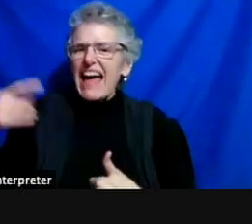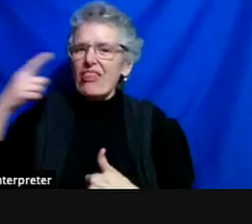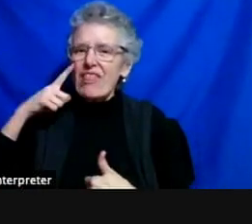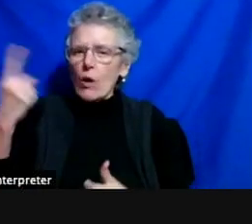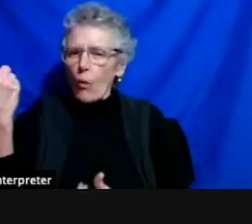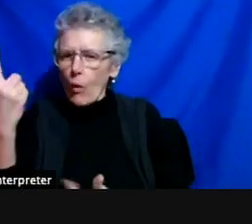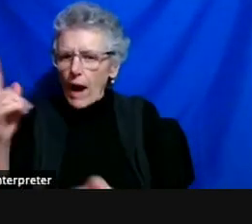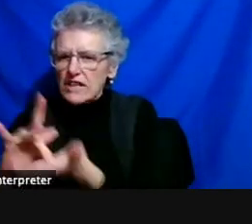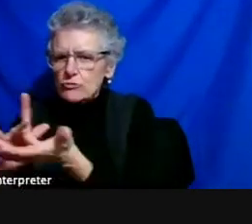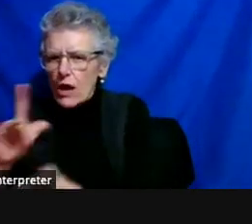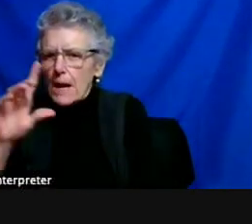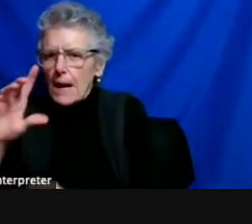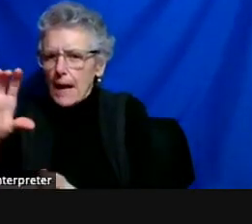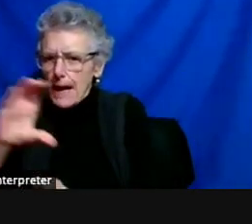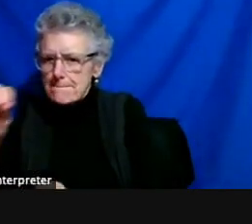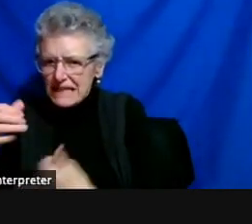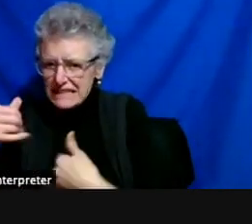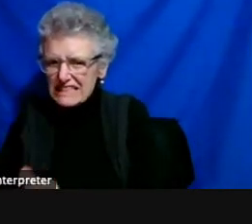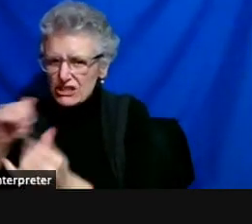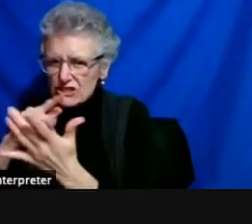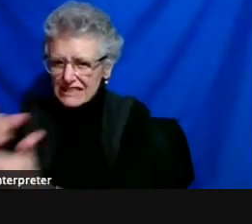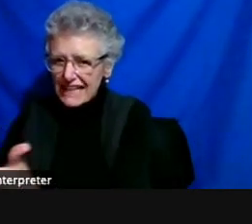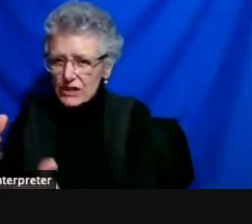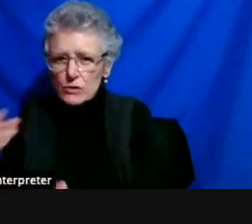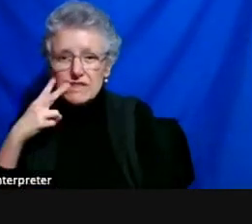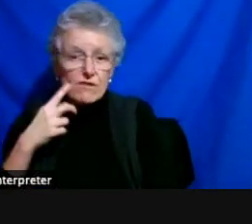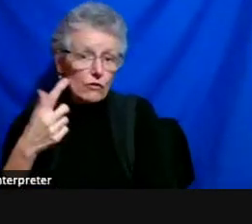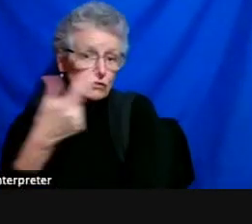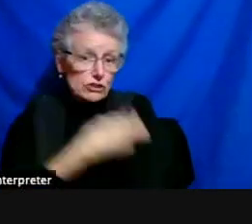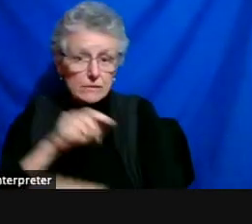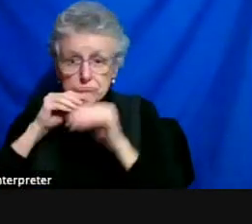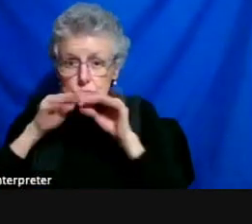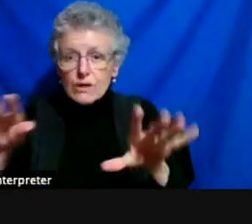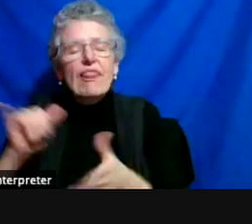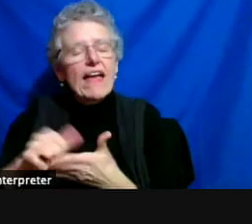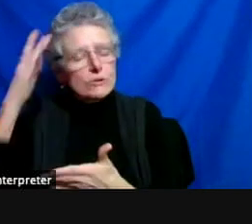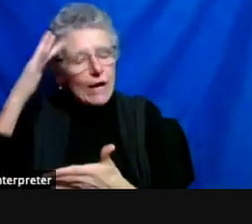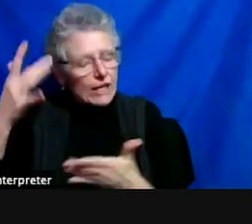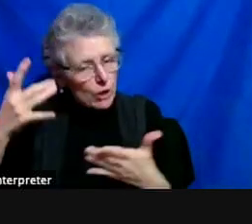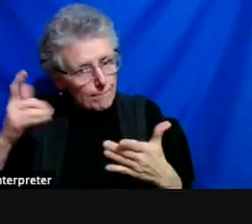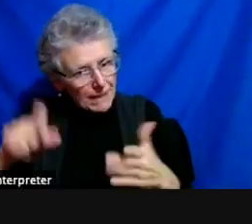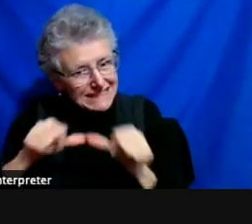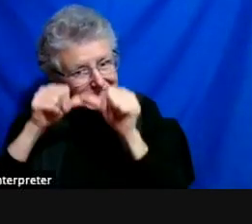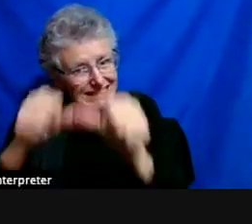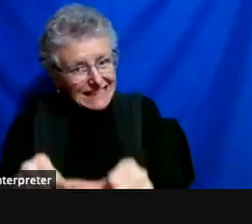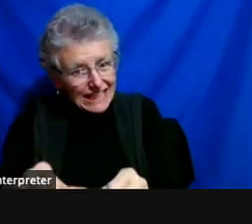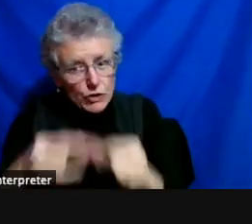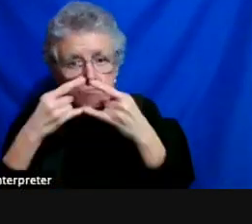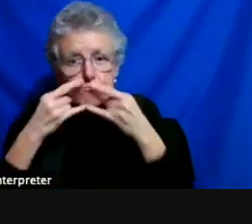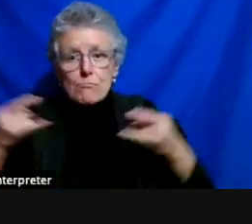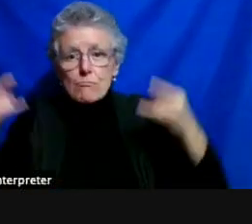but these have to be done. So that's why you still have to continue wearing your mask. So that in case you do get it, you're not transmitting it,